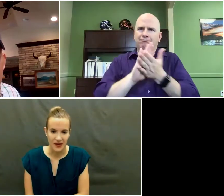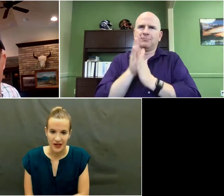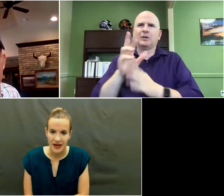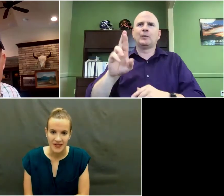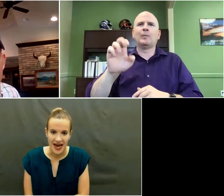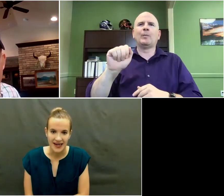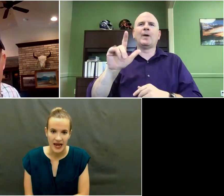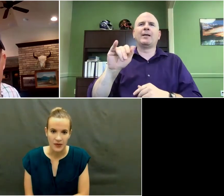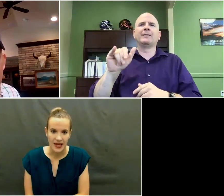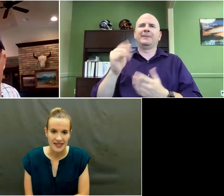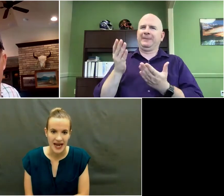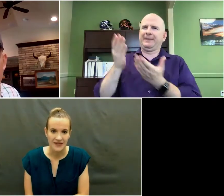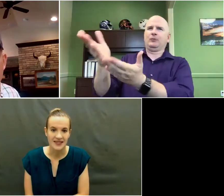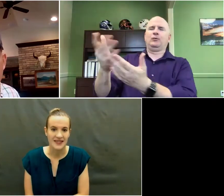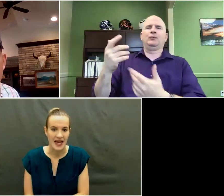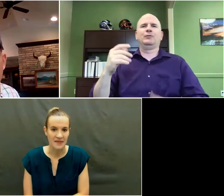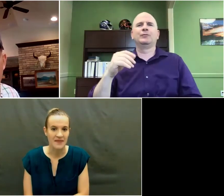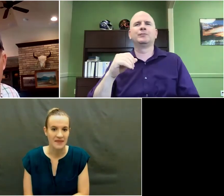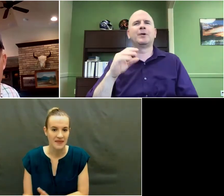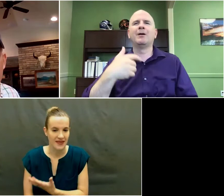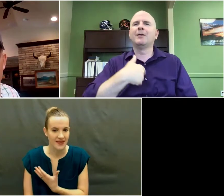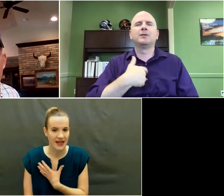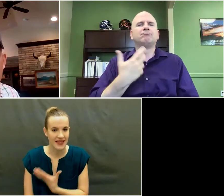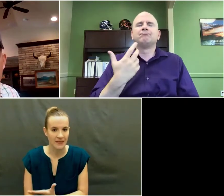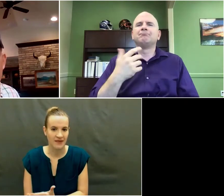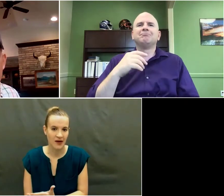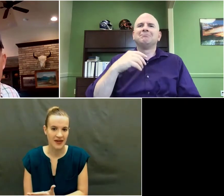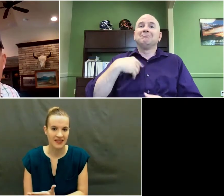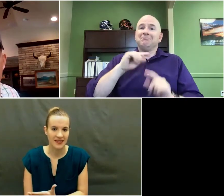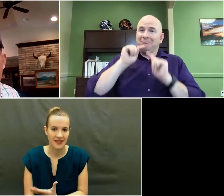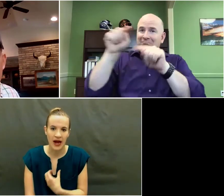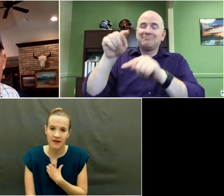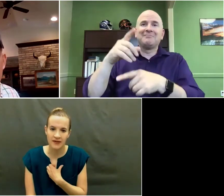that look up to that and would like to have that same, that same environment. So I felt so